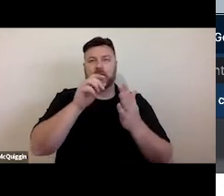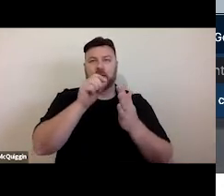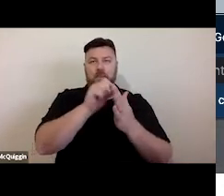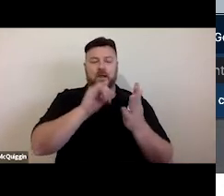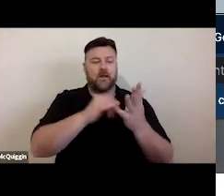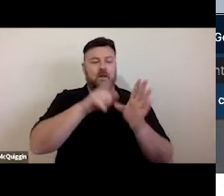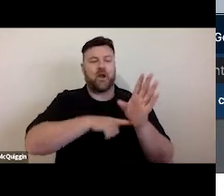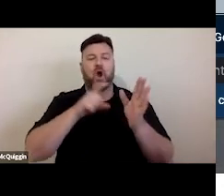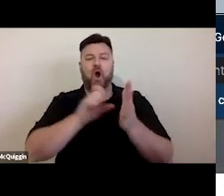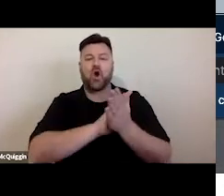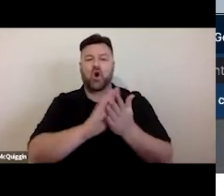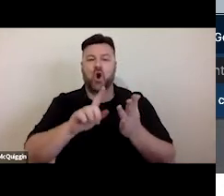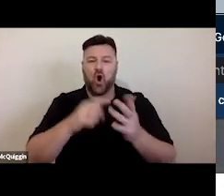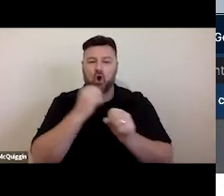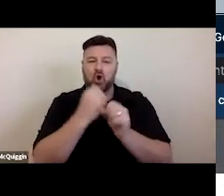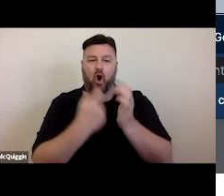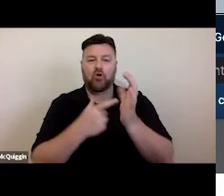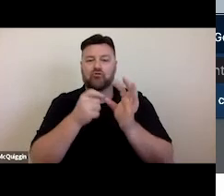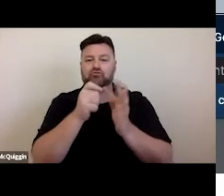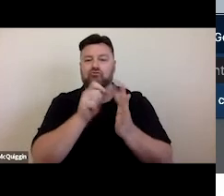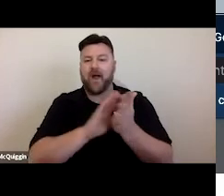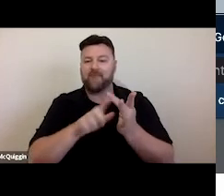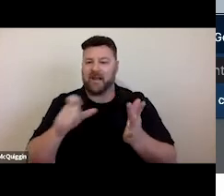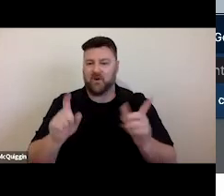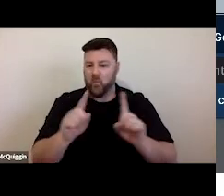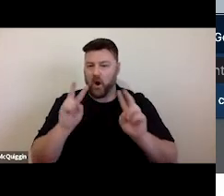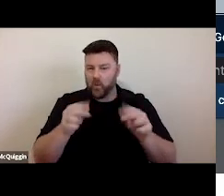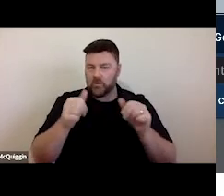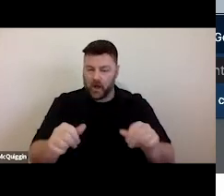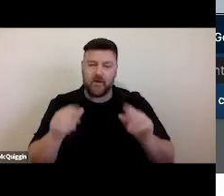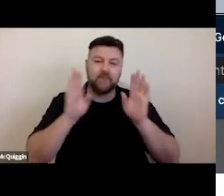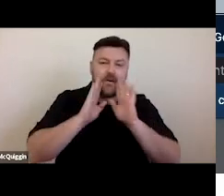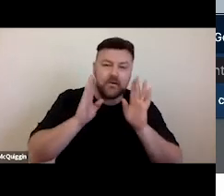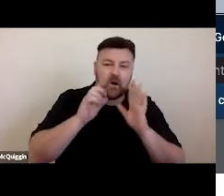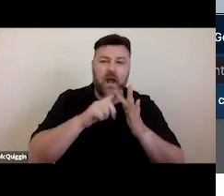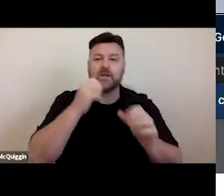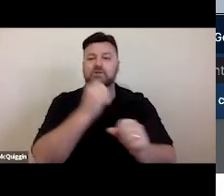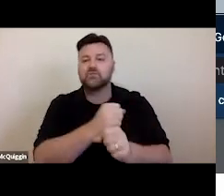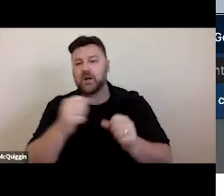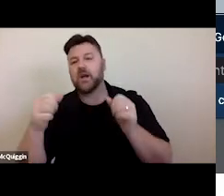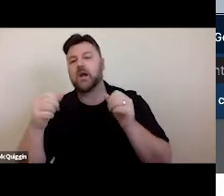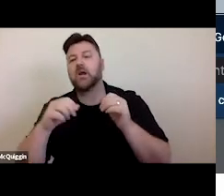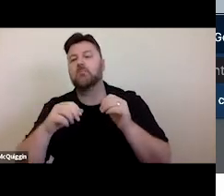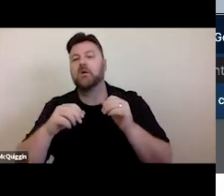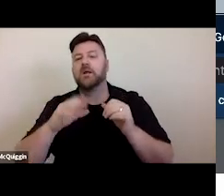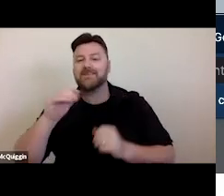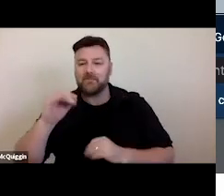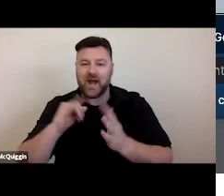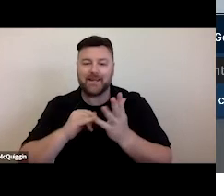Facebook, Instagram, LinkedIn, Snapchat - not sure about TikTok -